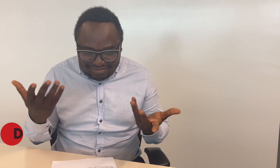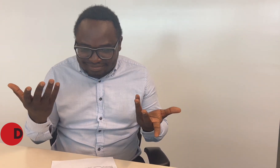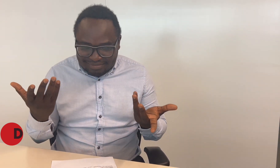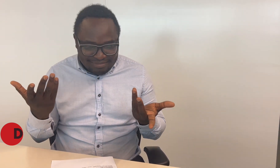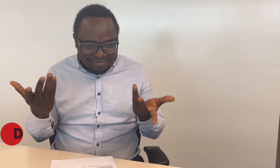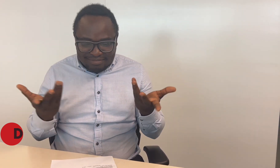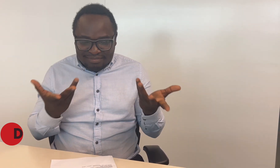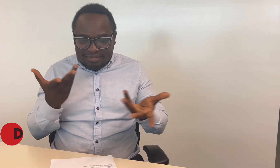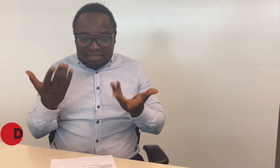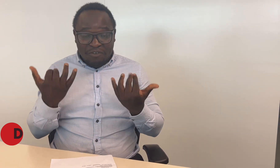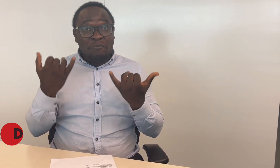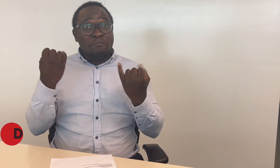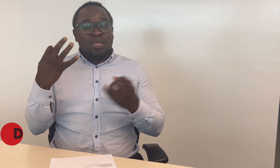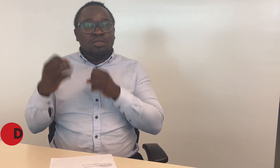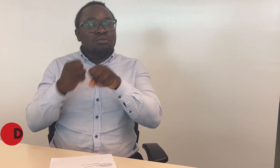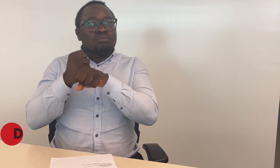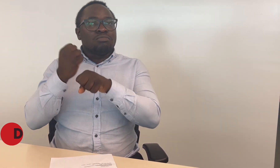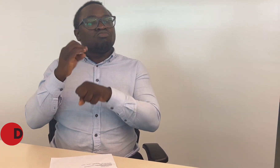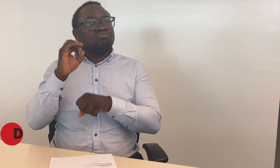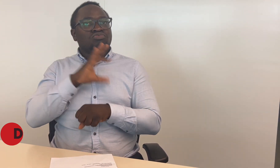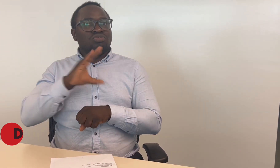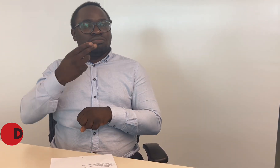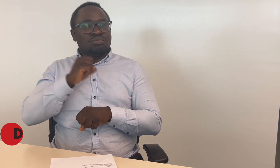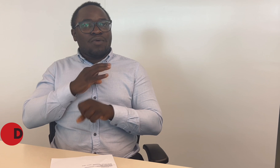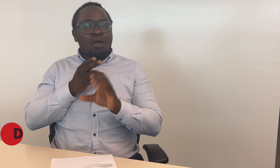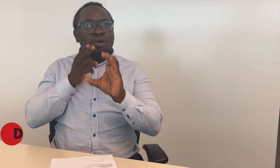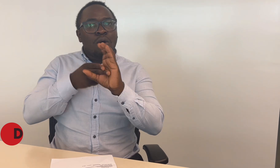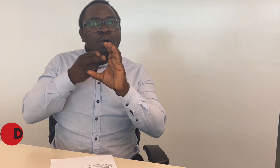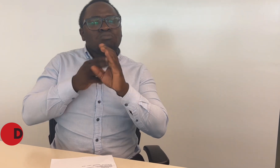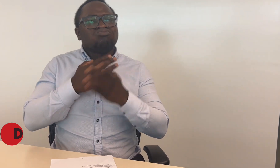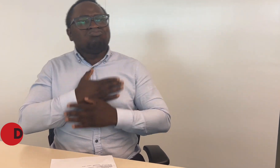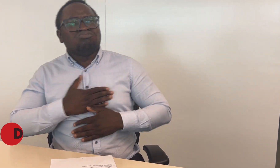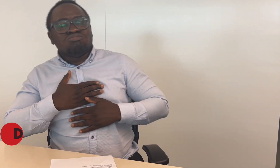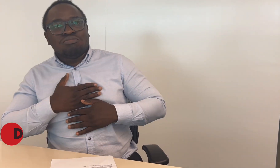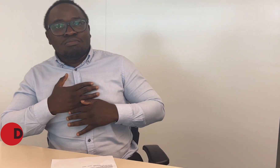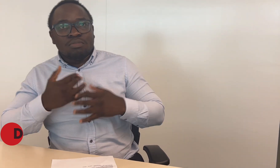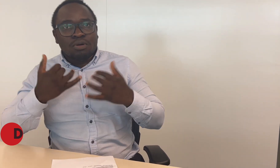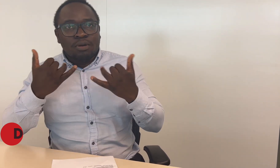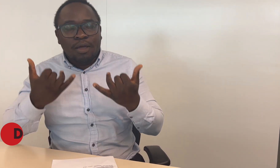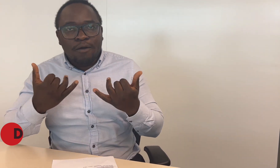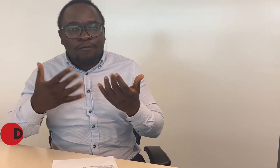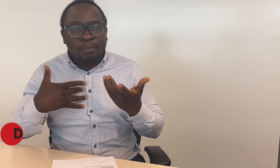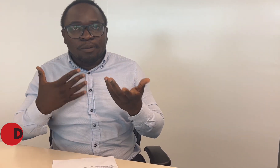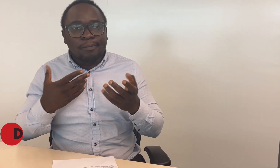For many years staff were actively participating and enjoying.